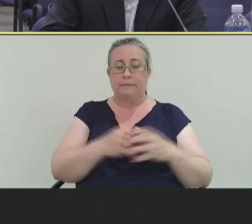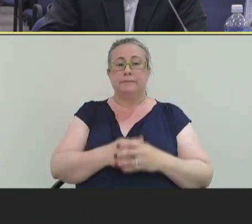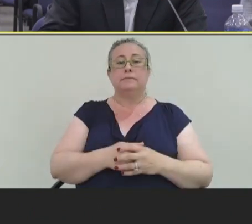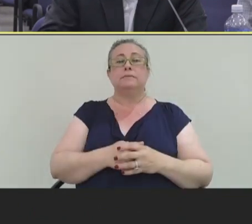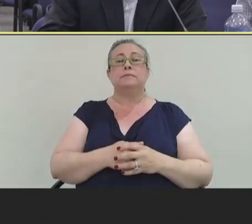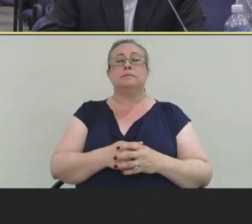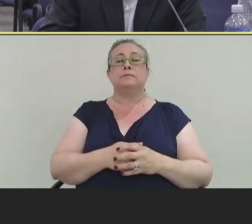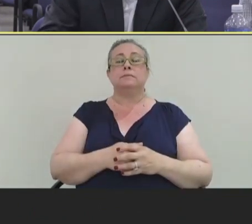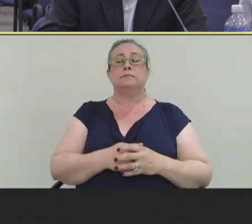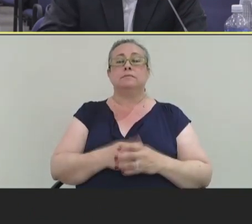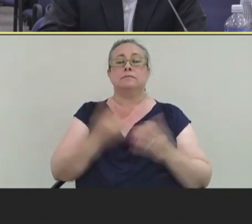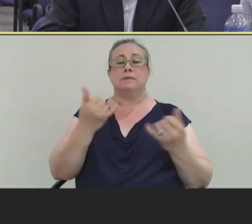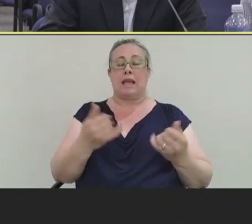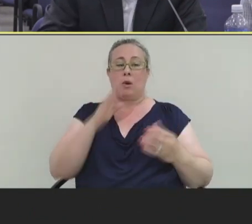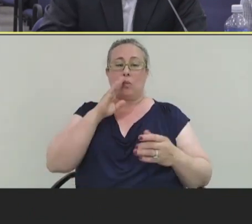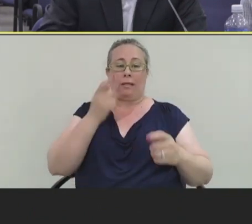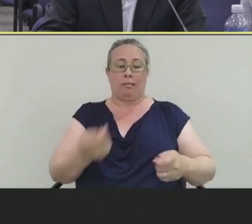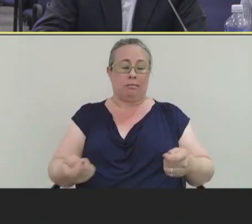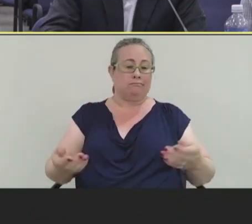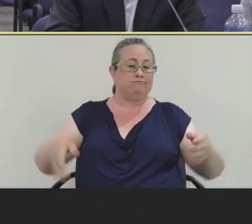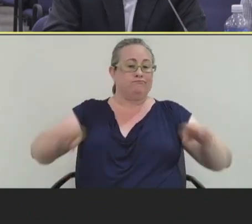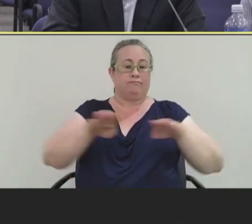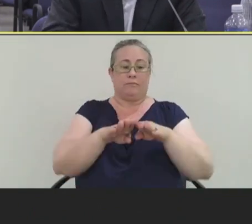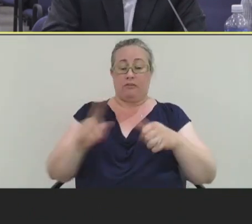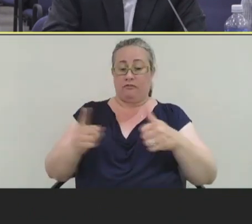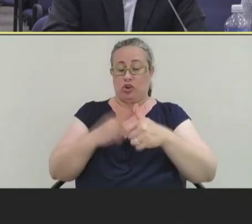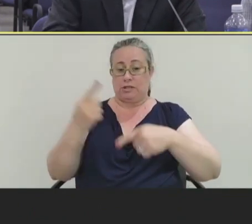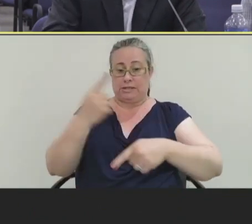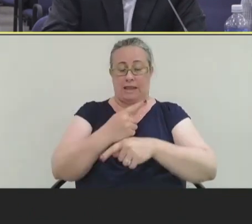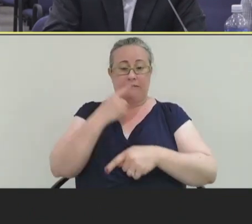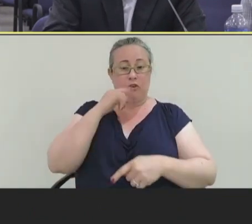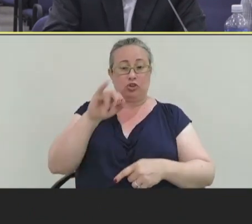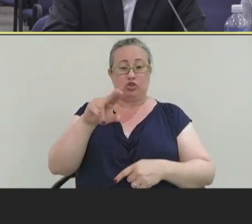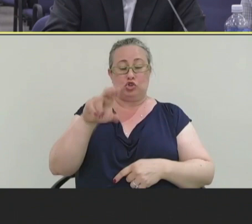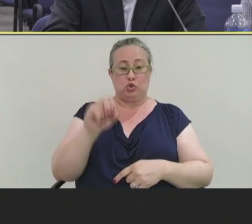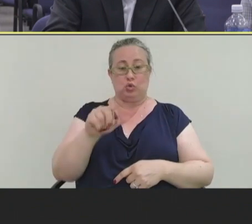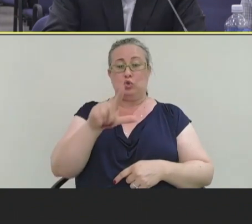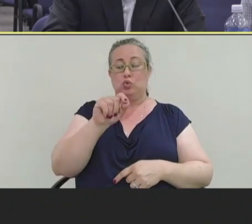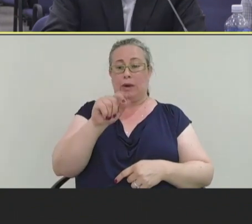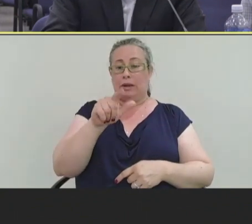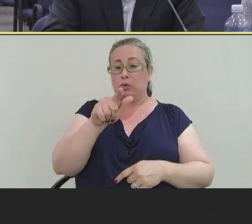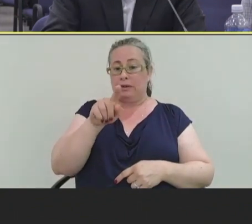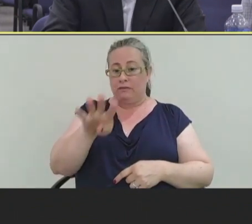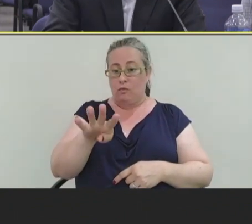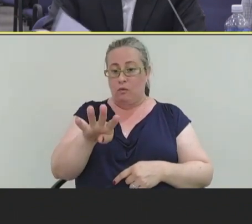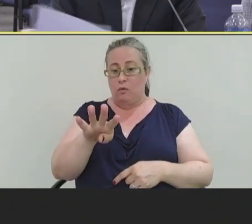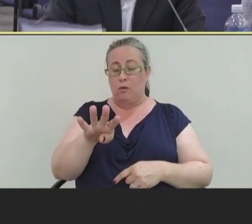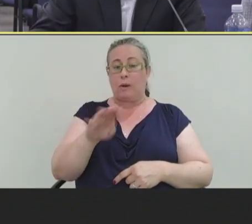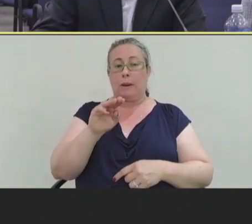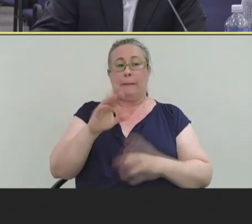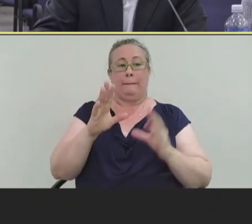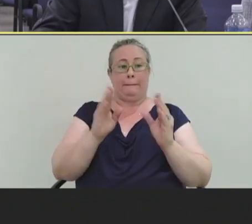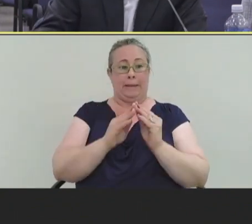we will adjourn our first day of the June 2024 NVAC meeting. I would like to